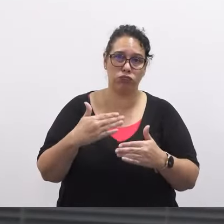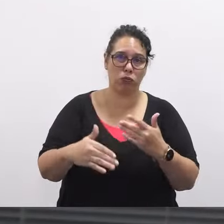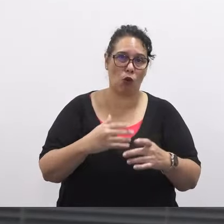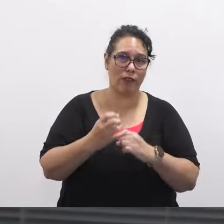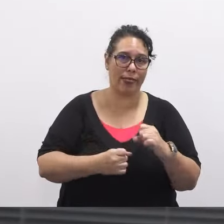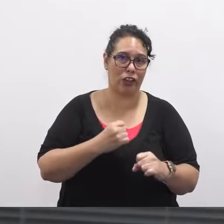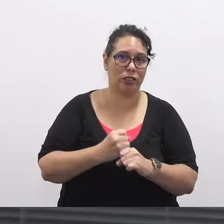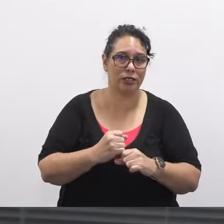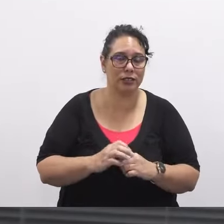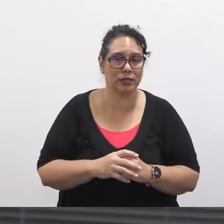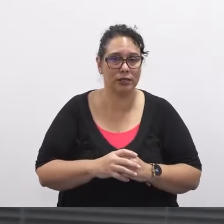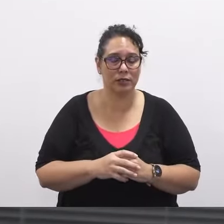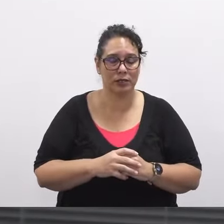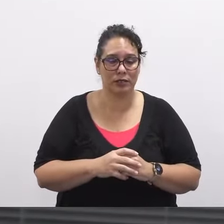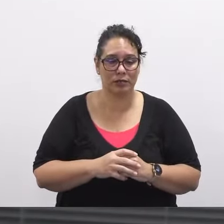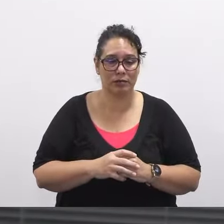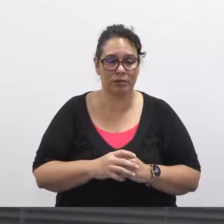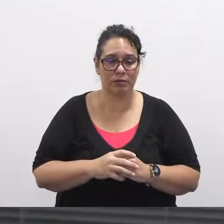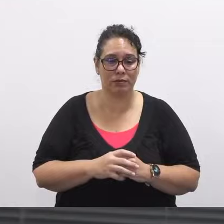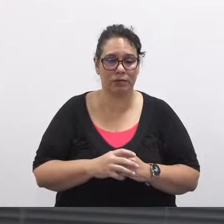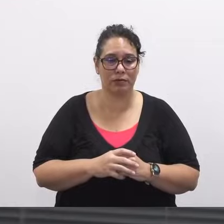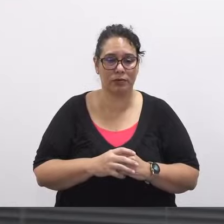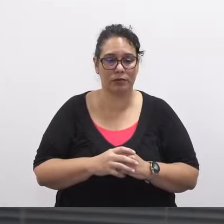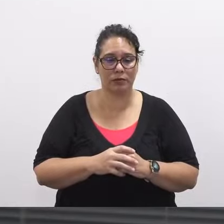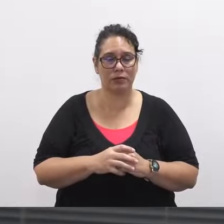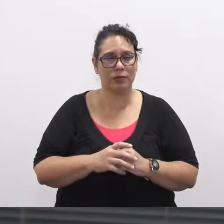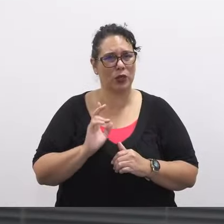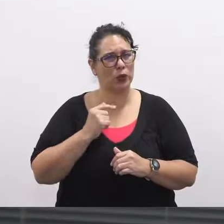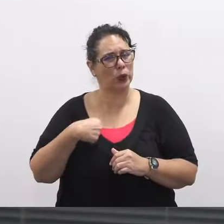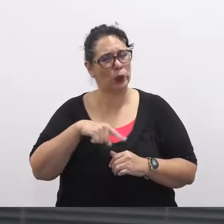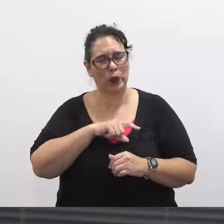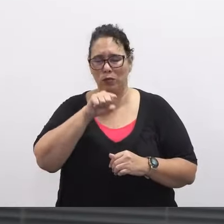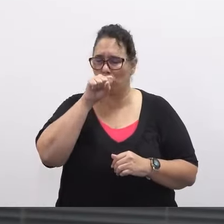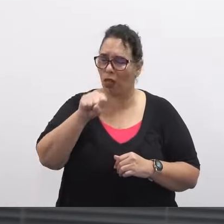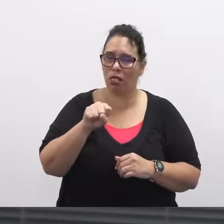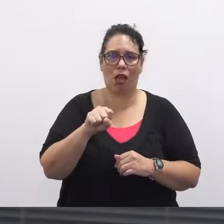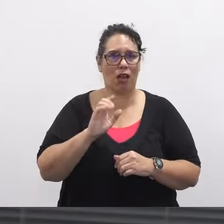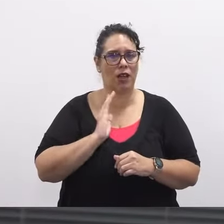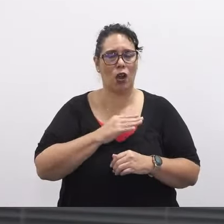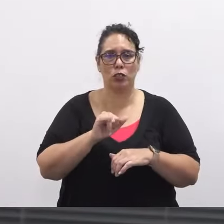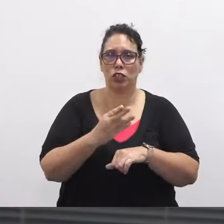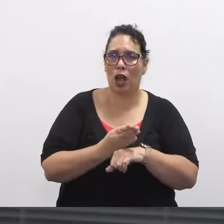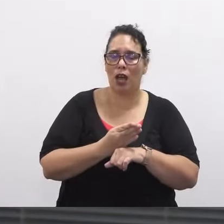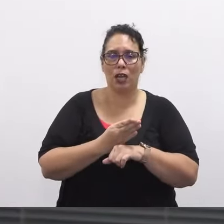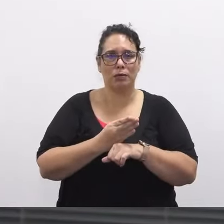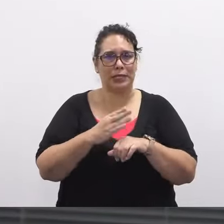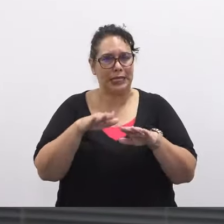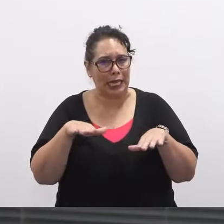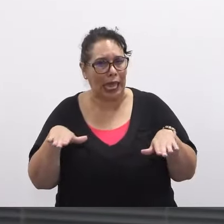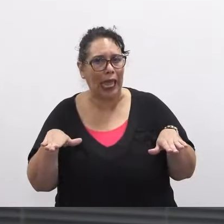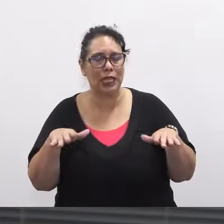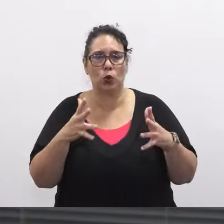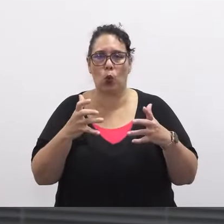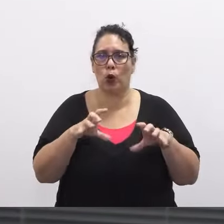And people, we love our jobs. We love our kids. We want to do the best for them,